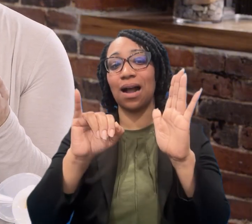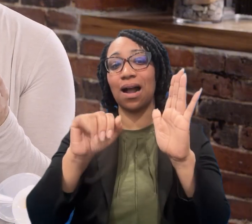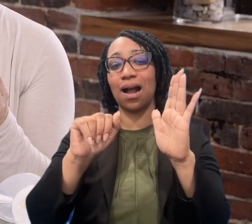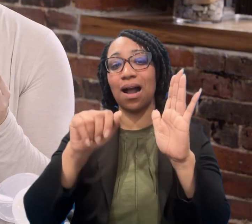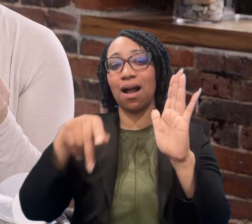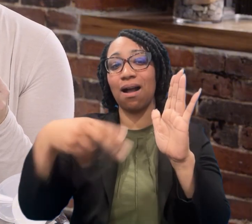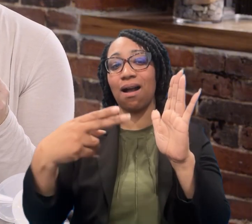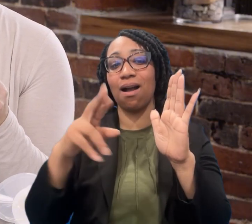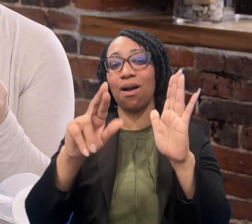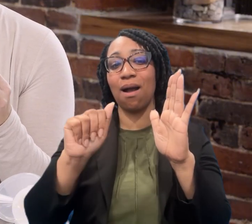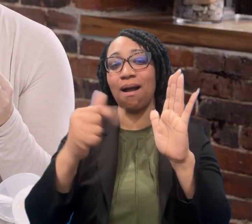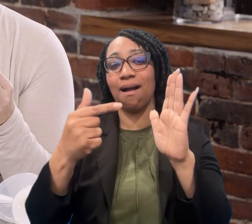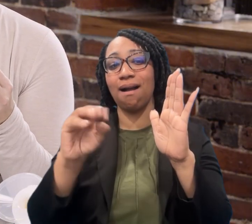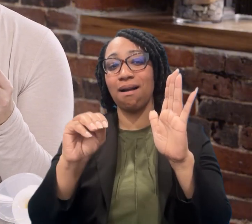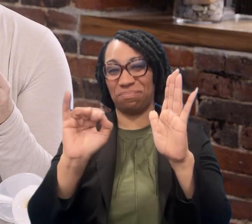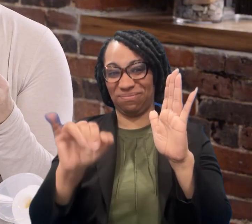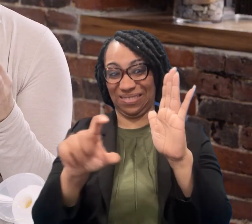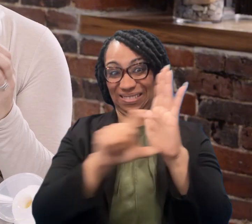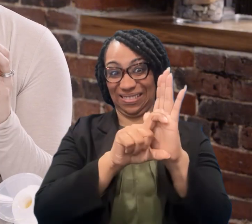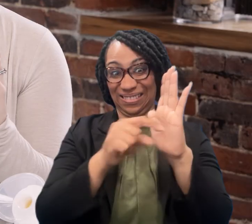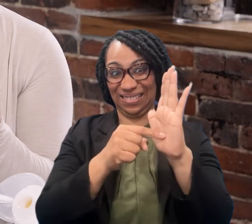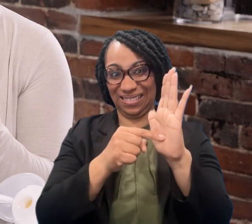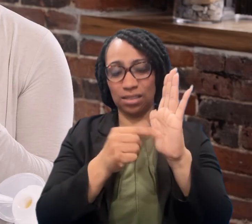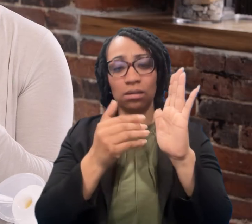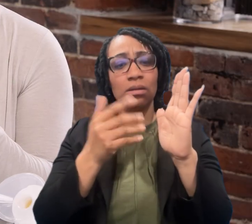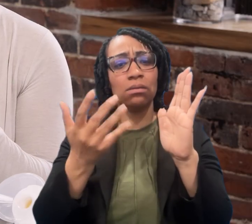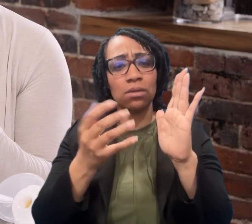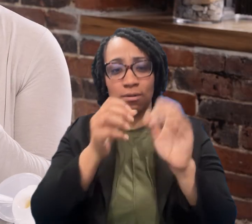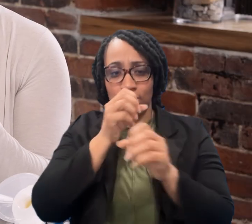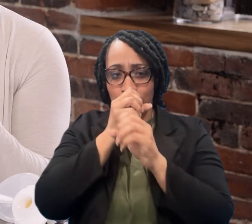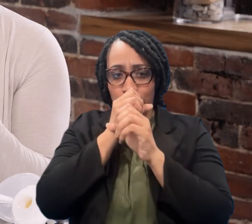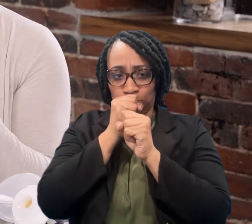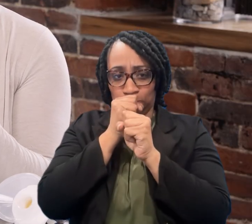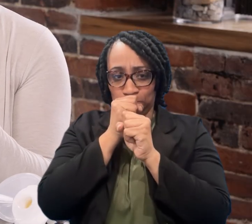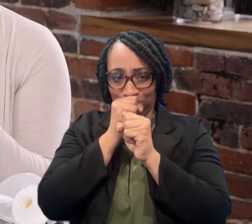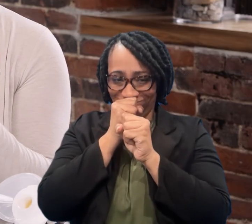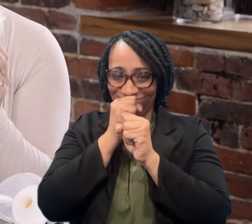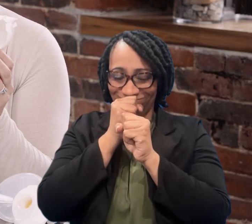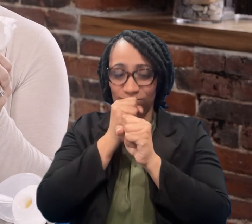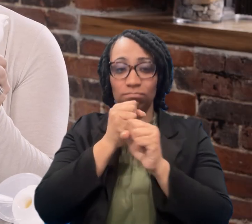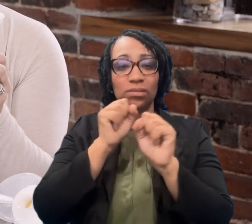This can only go on in one way. And there's a little flap that points down to that opening here.